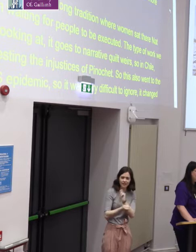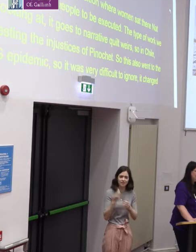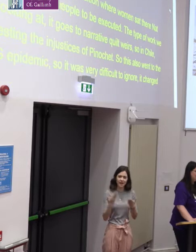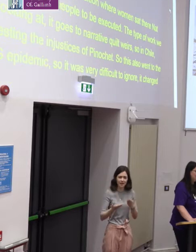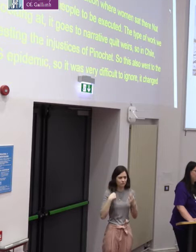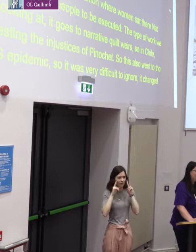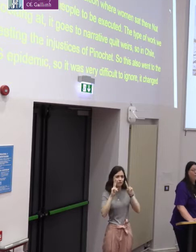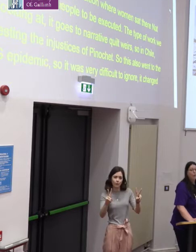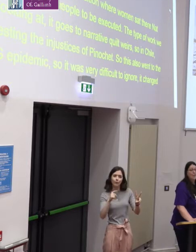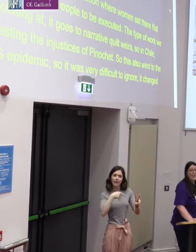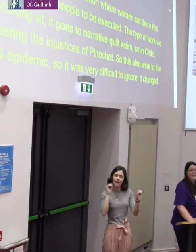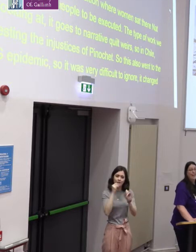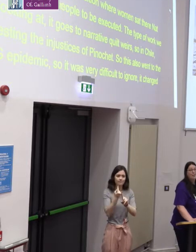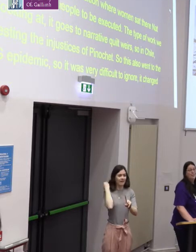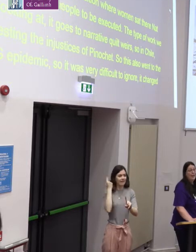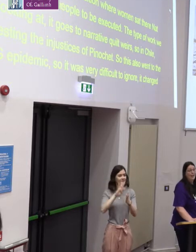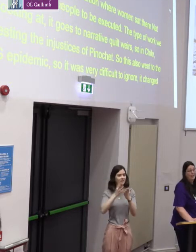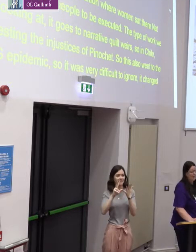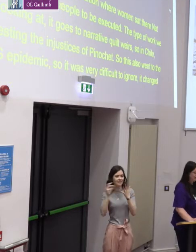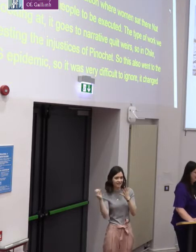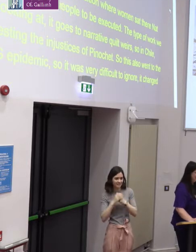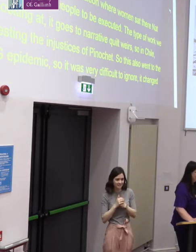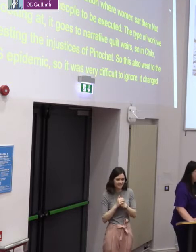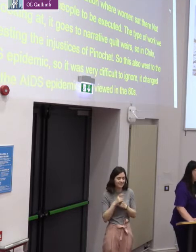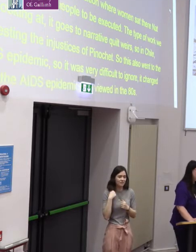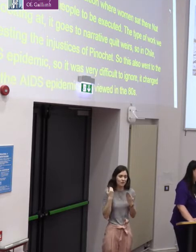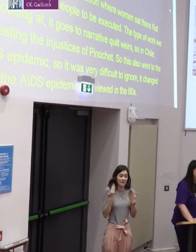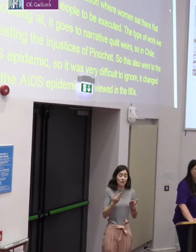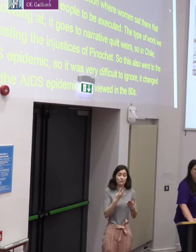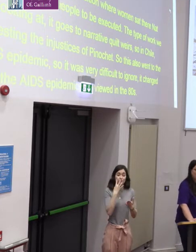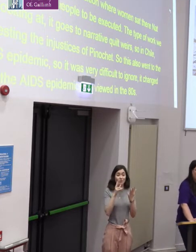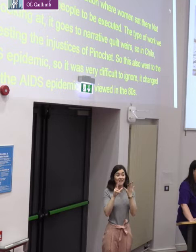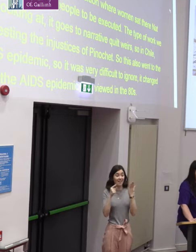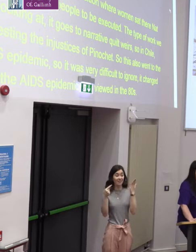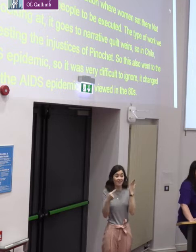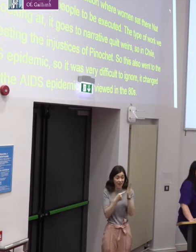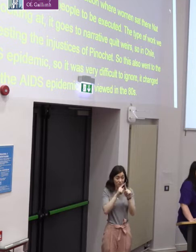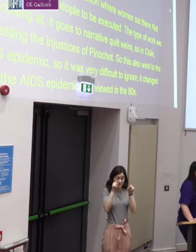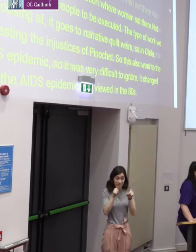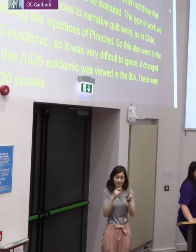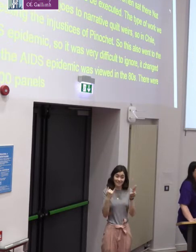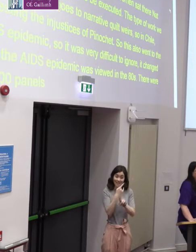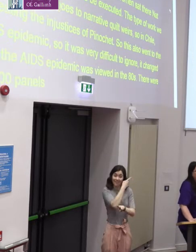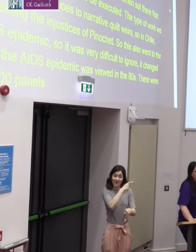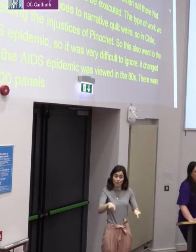There were 48,000 panels and more created every year.